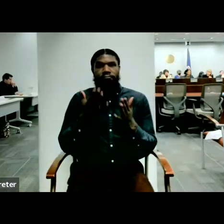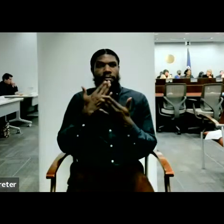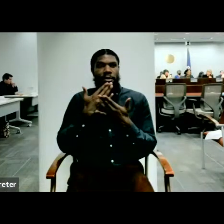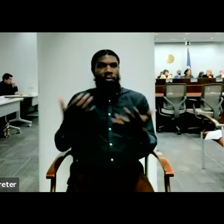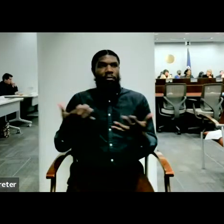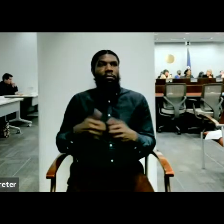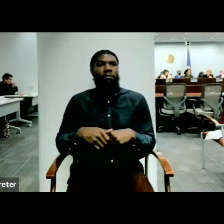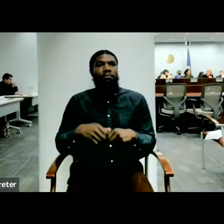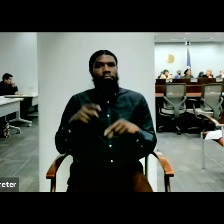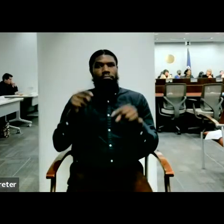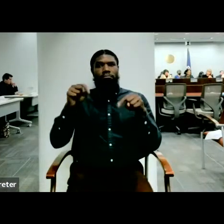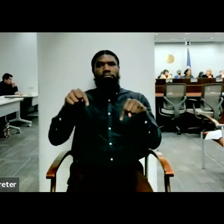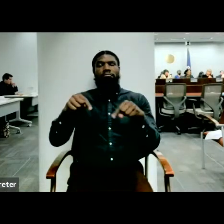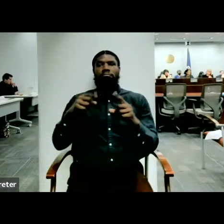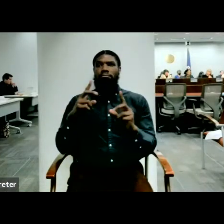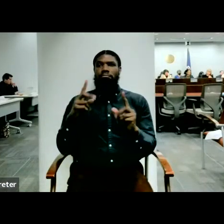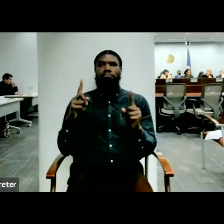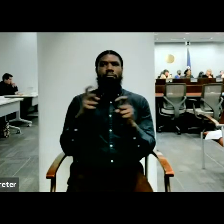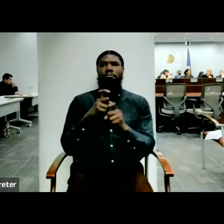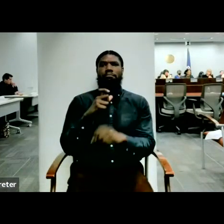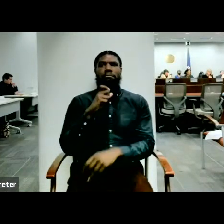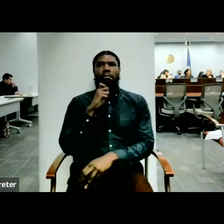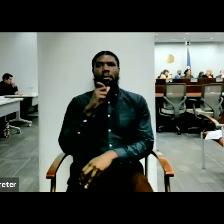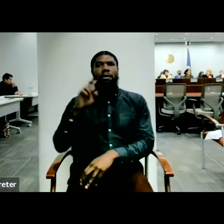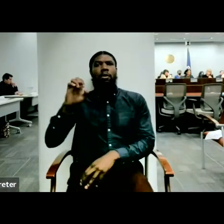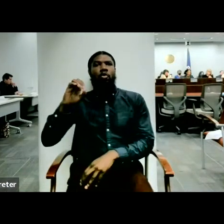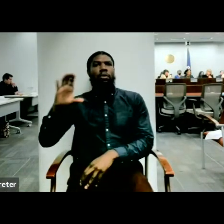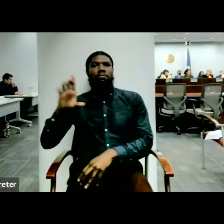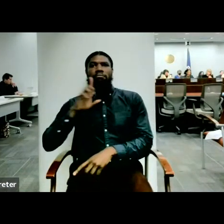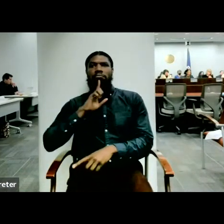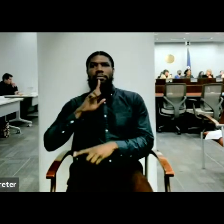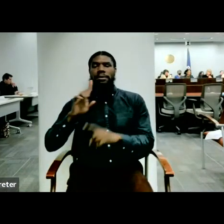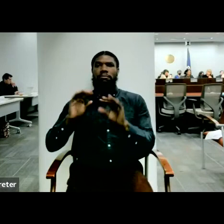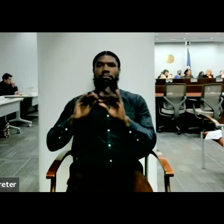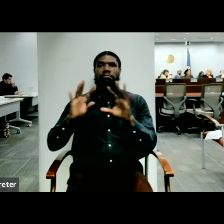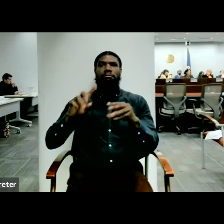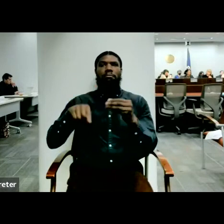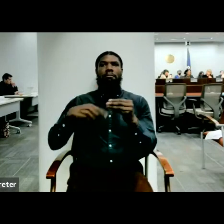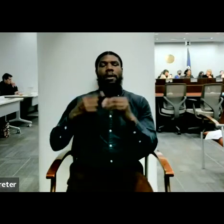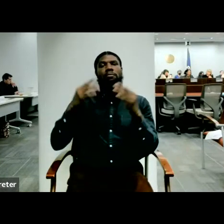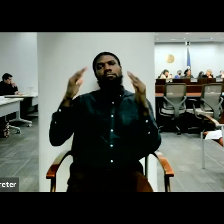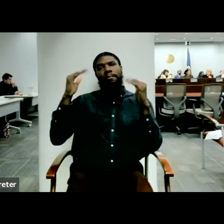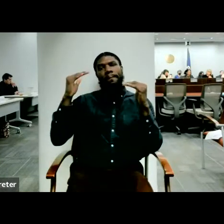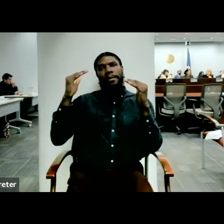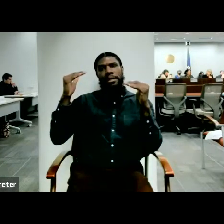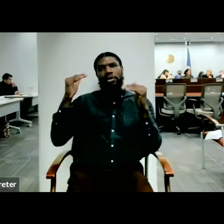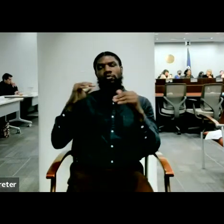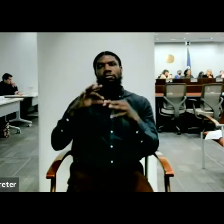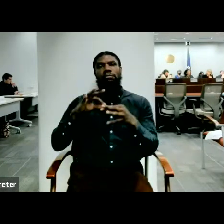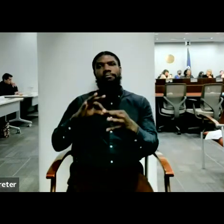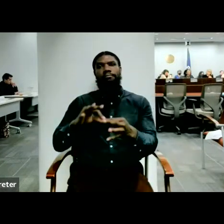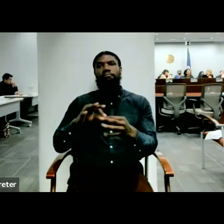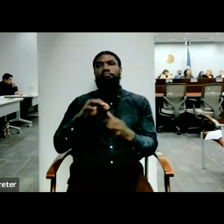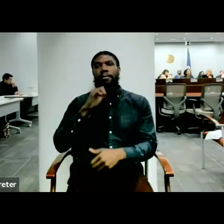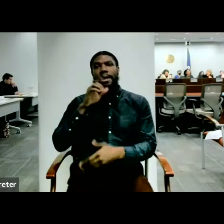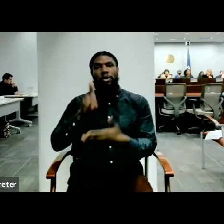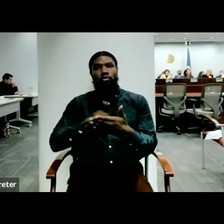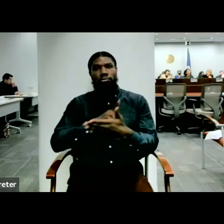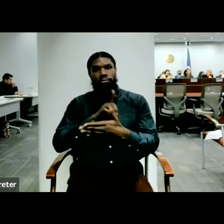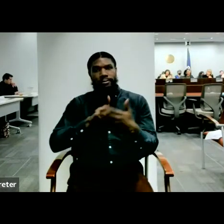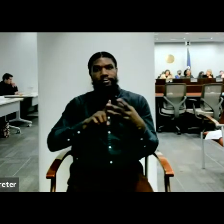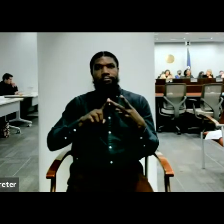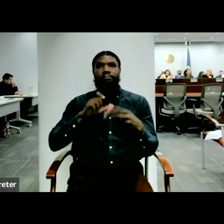I think if the EEOC is clear about the expectation of um nondiscrimination, non-retaliation in